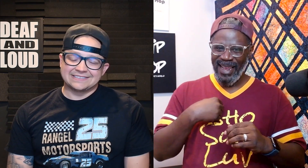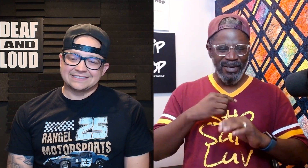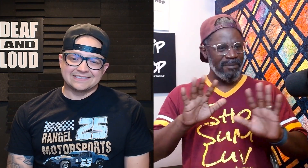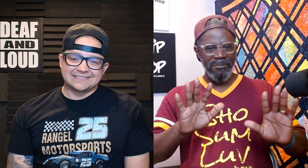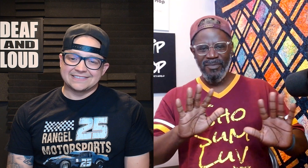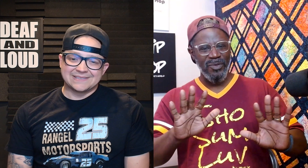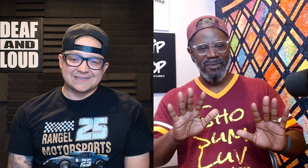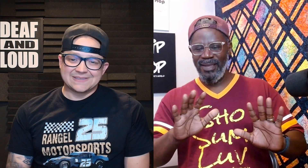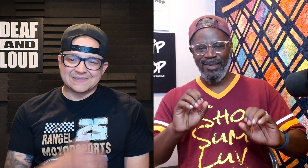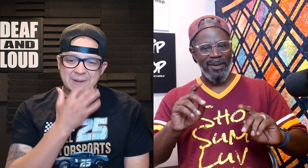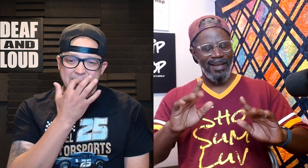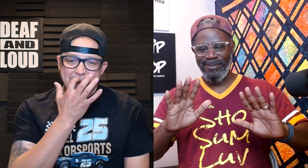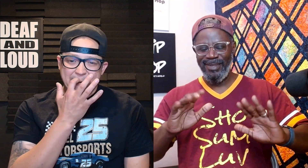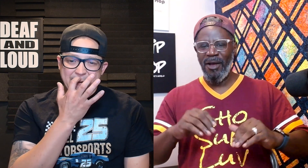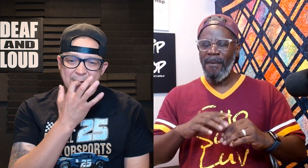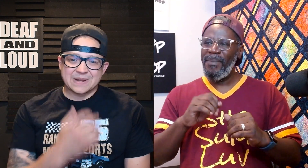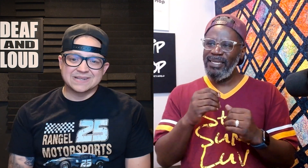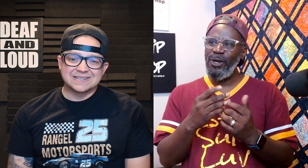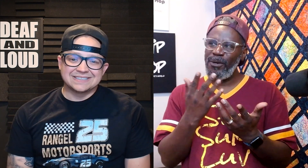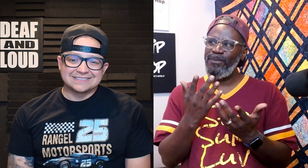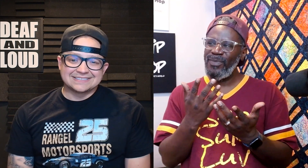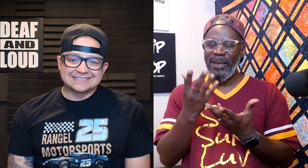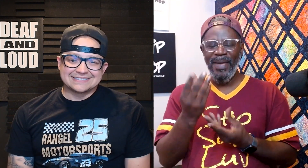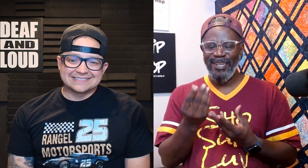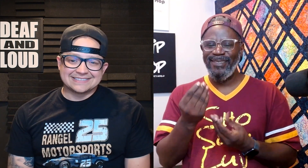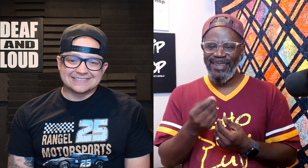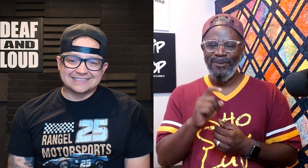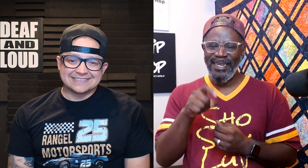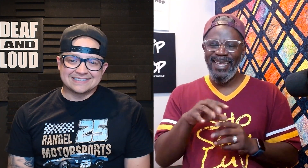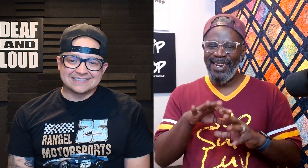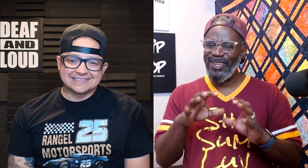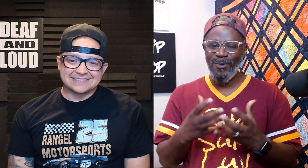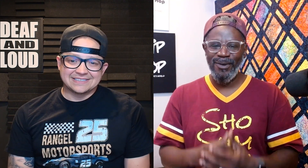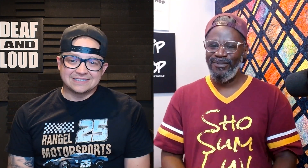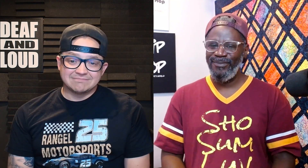I was like, it's okay, but, you know, compassion. Yeah, we need that in this world.